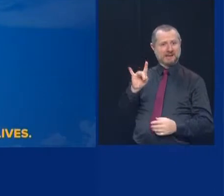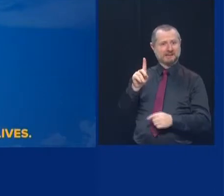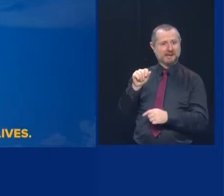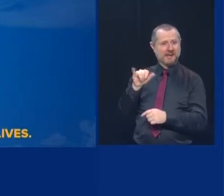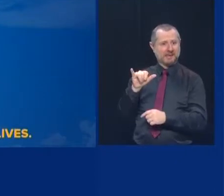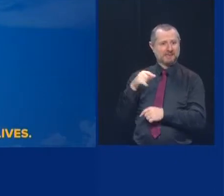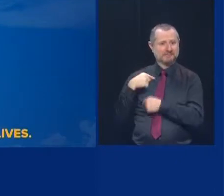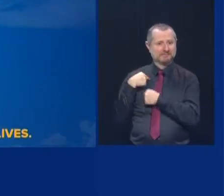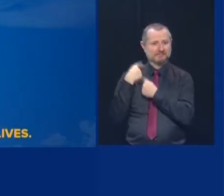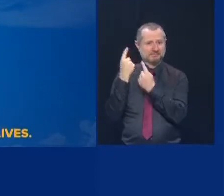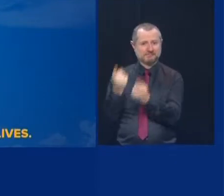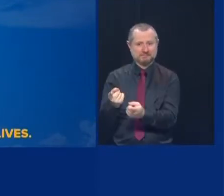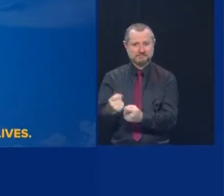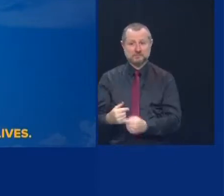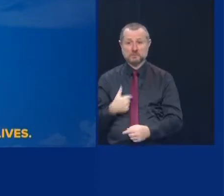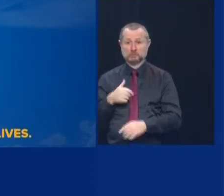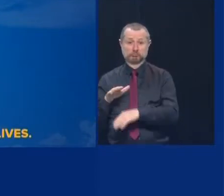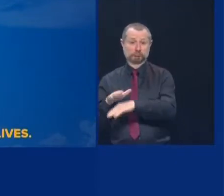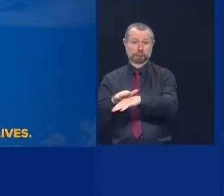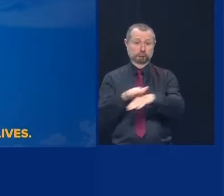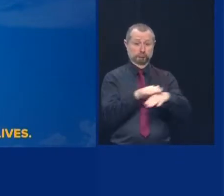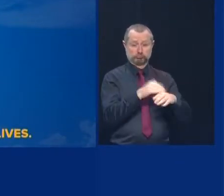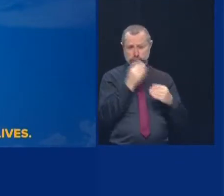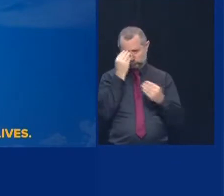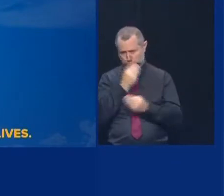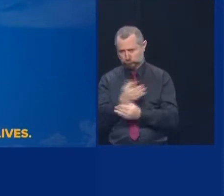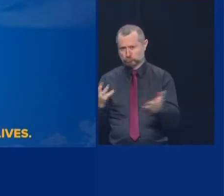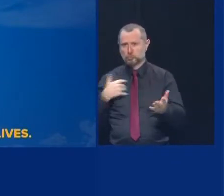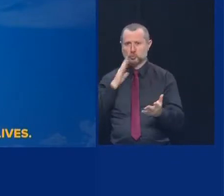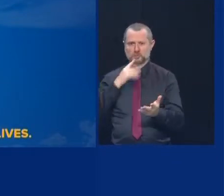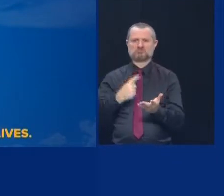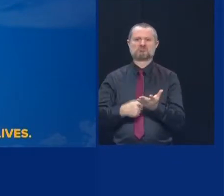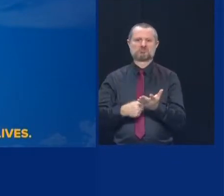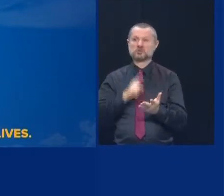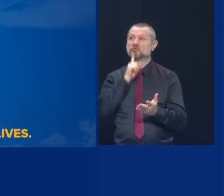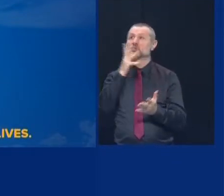MELISSA DE ROSA, ROBERT MUJICA. TODAY IS DAY 268.